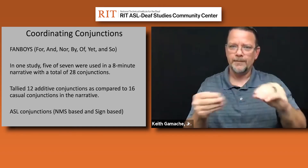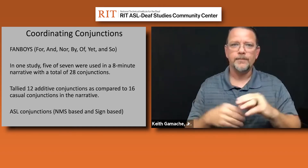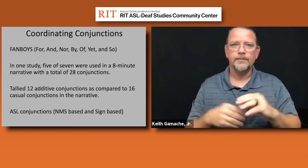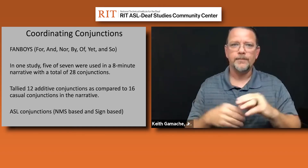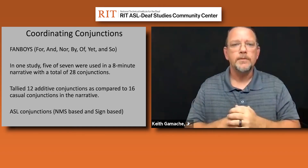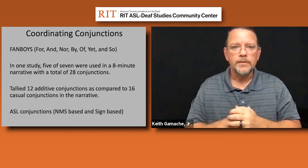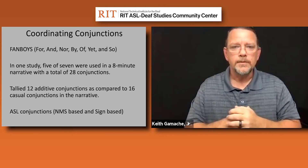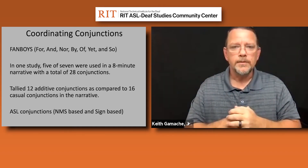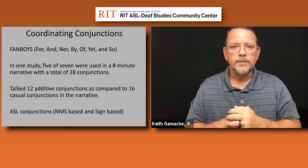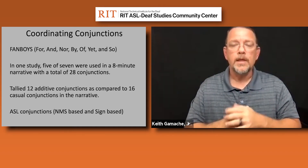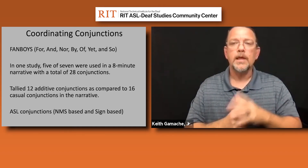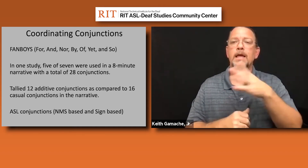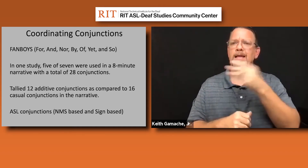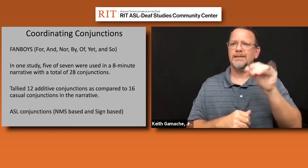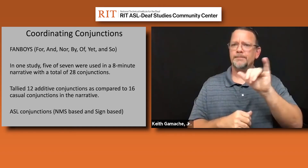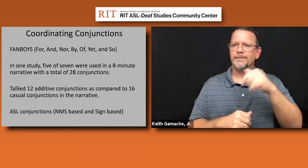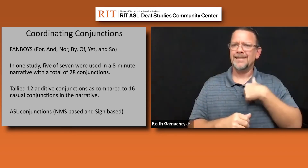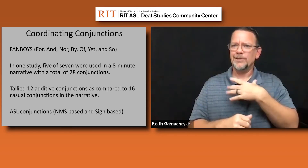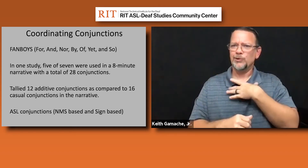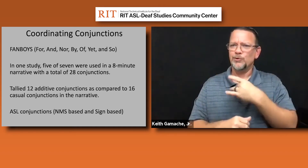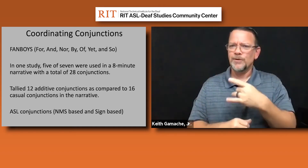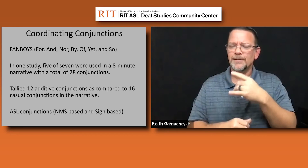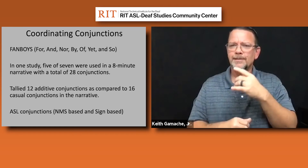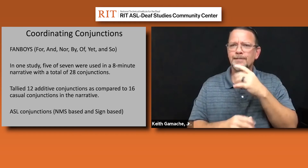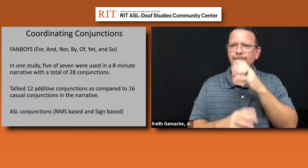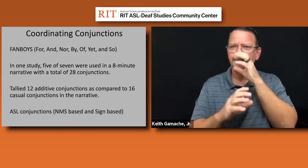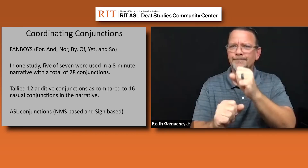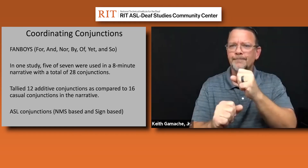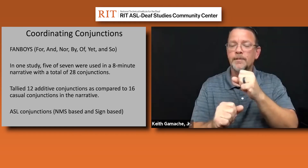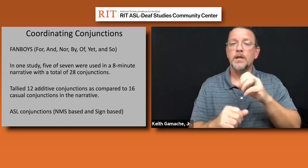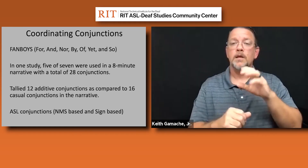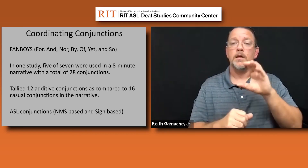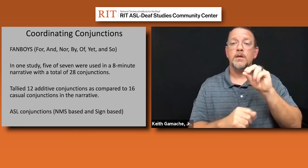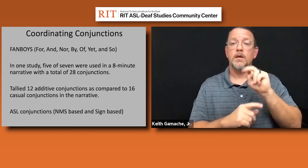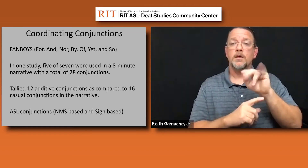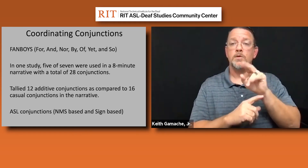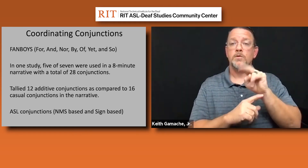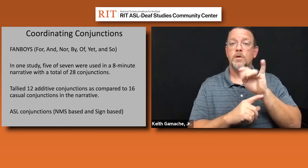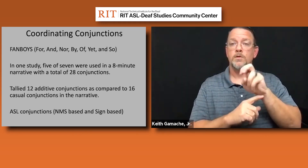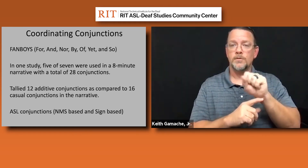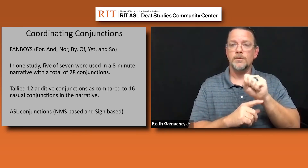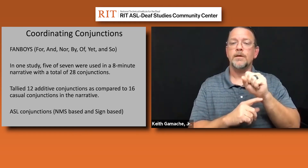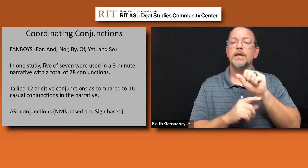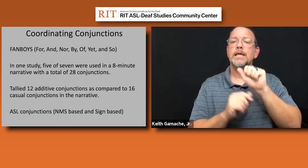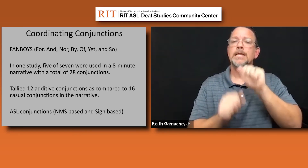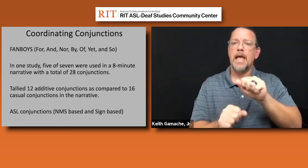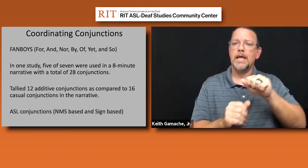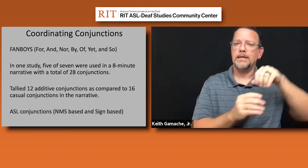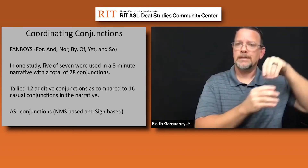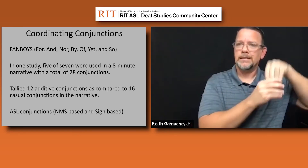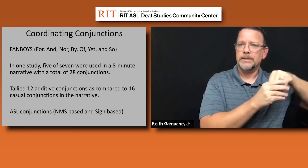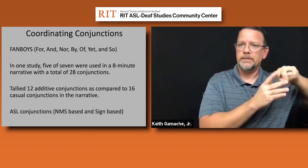that we found in an 8-minute narrative, and it's fascinating.